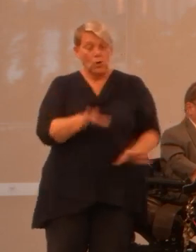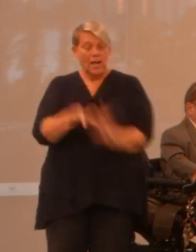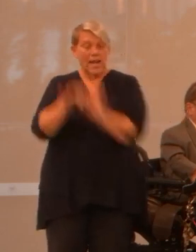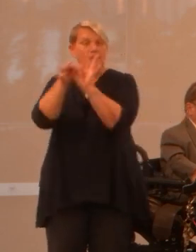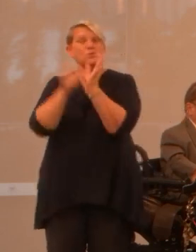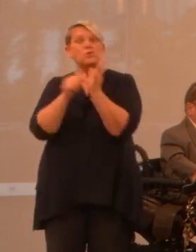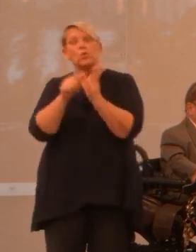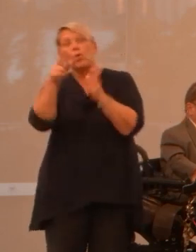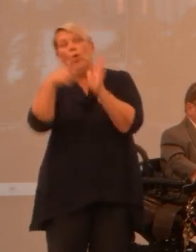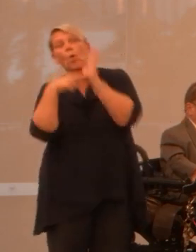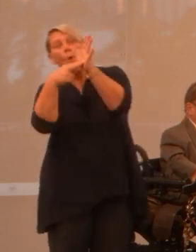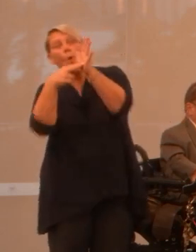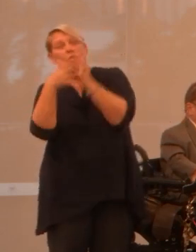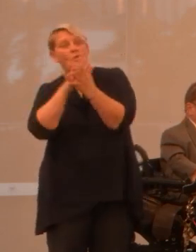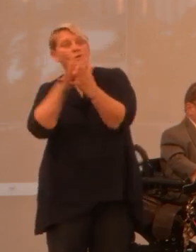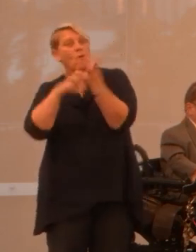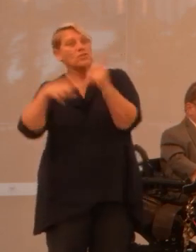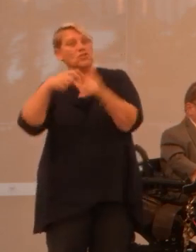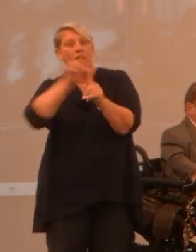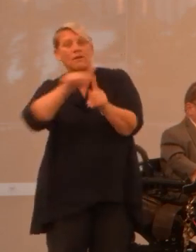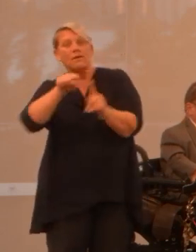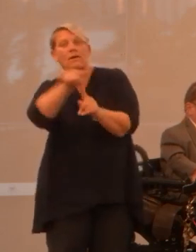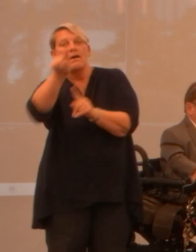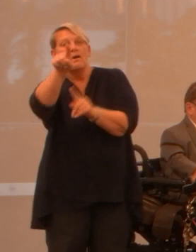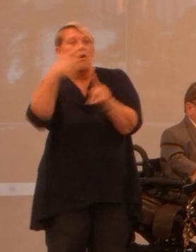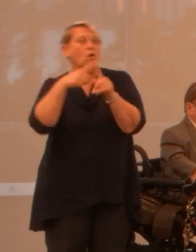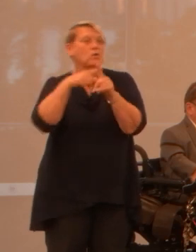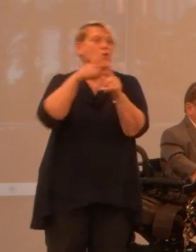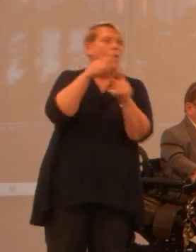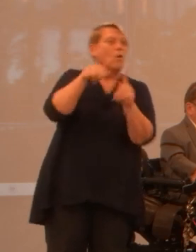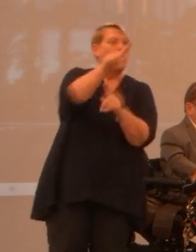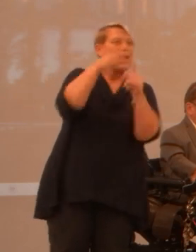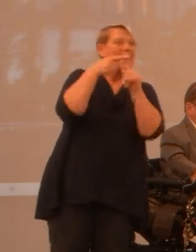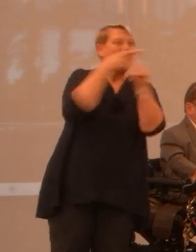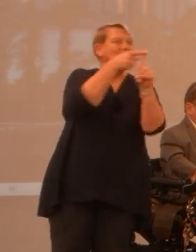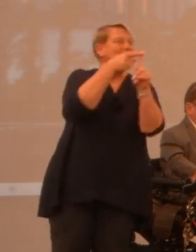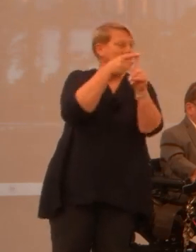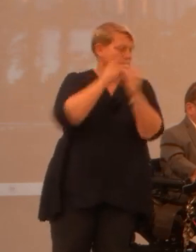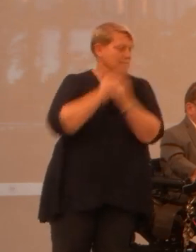of Whadjuk. Also to Balardong, which is to the east of Whadjuk, we're also